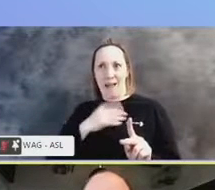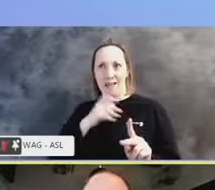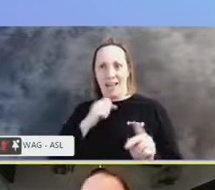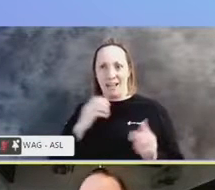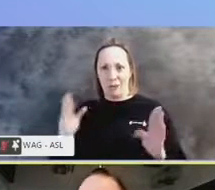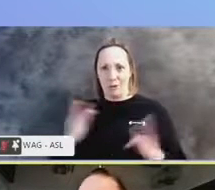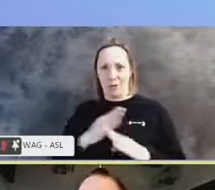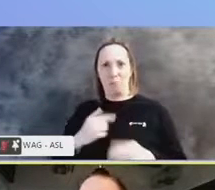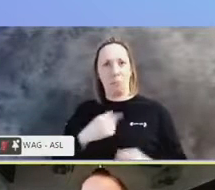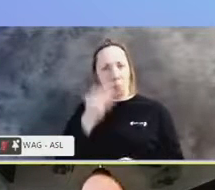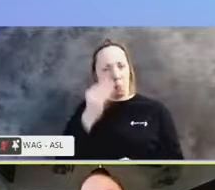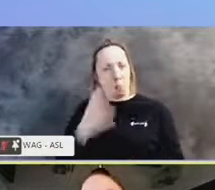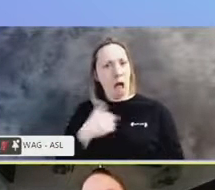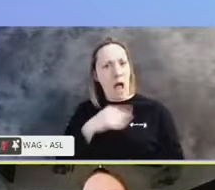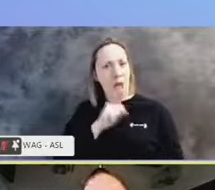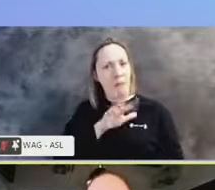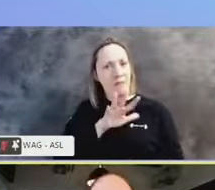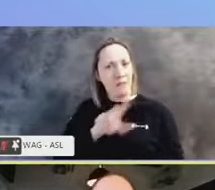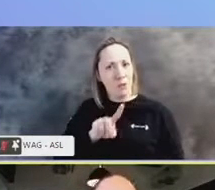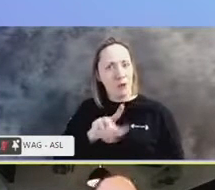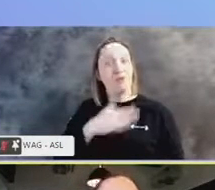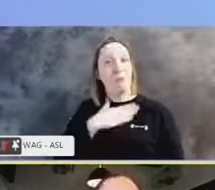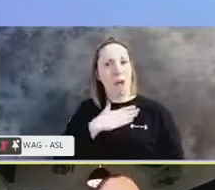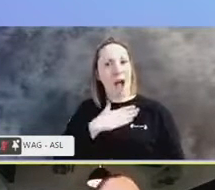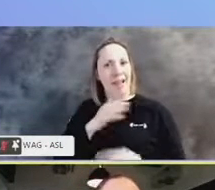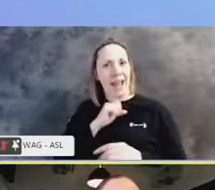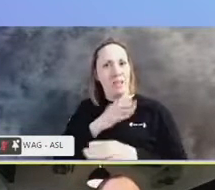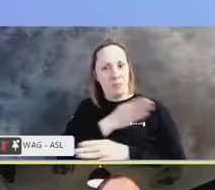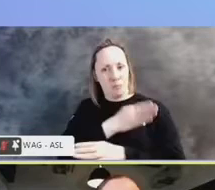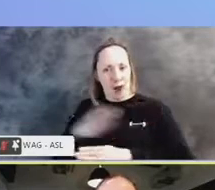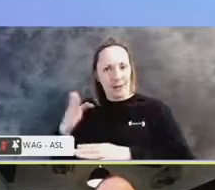of 50 and 69 period people that are